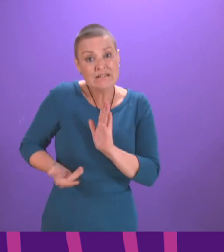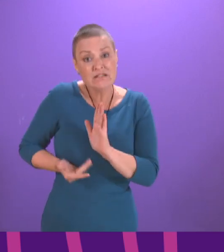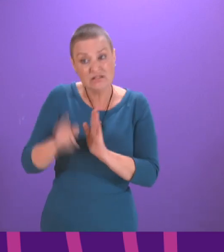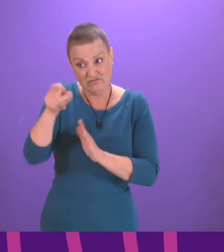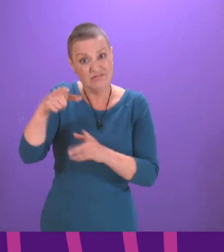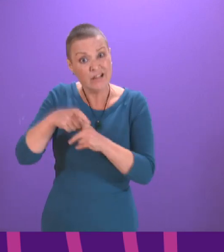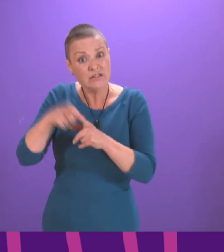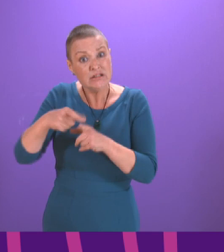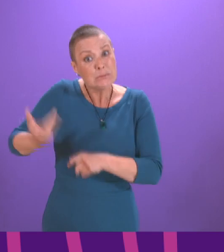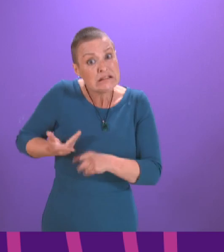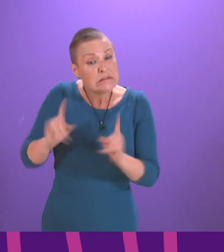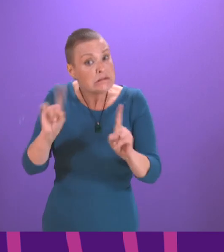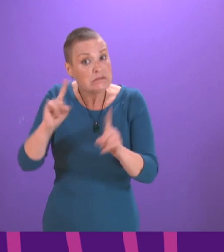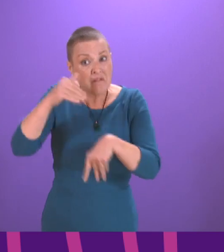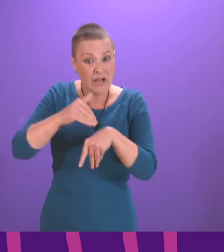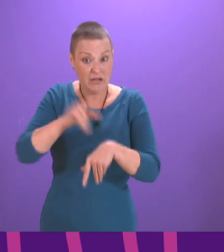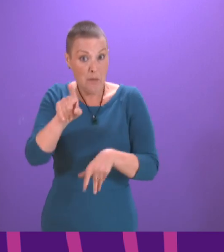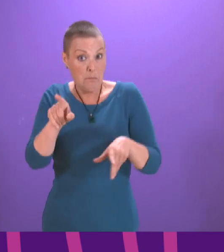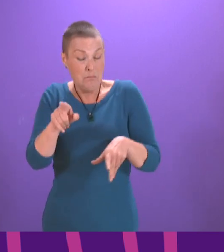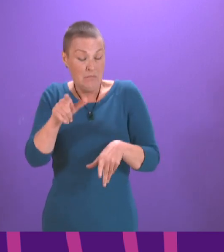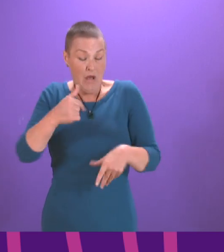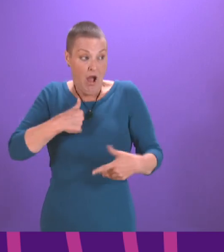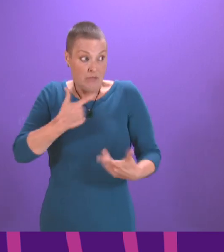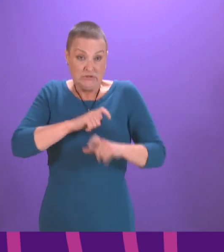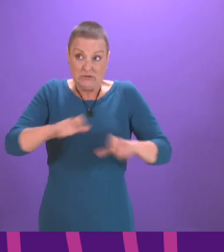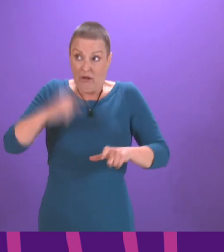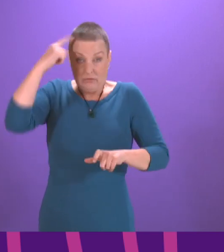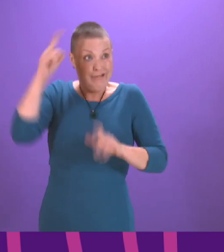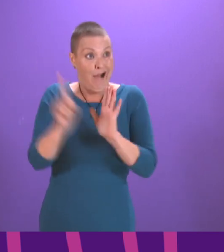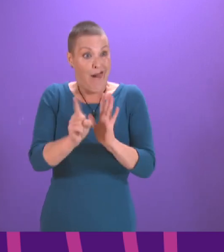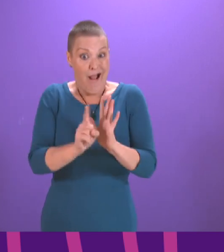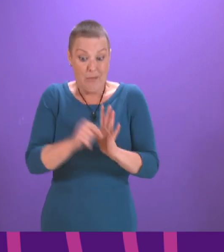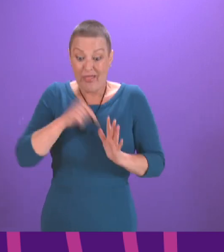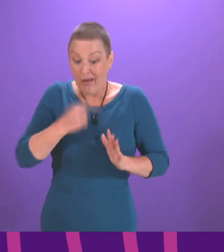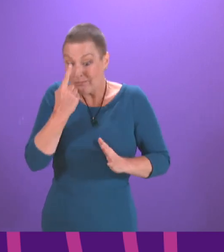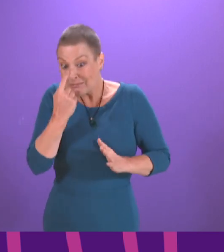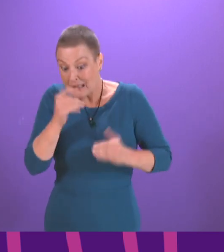affected by that change? Does she share my alarm at the forecast in today’s document